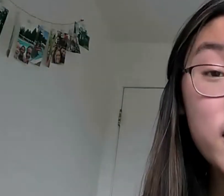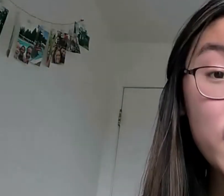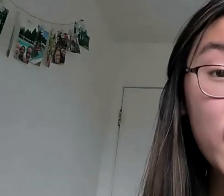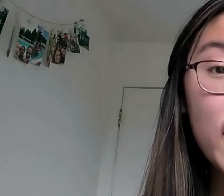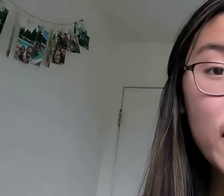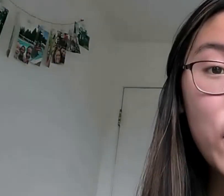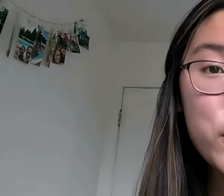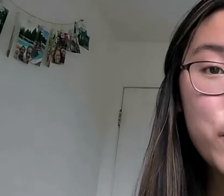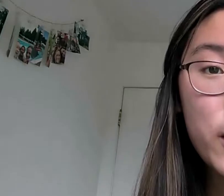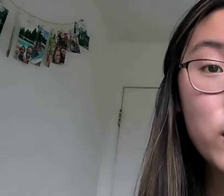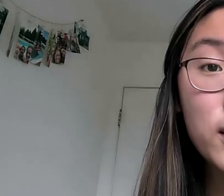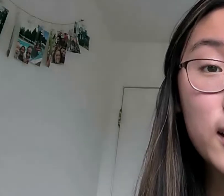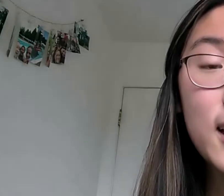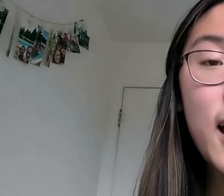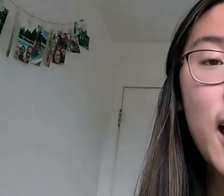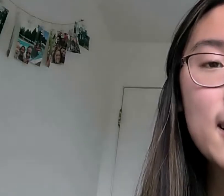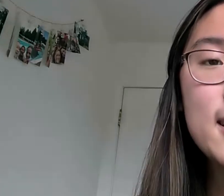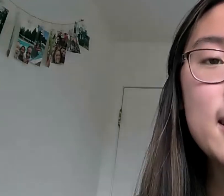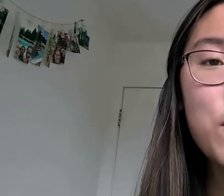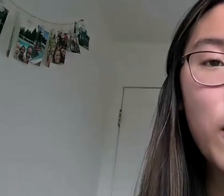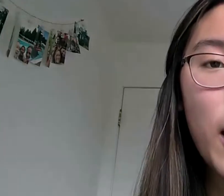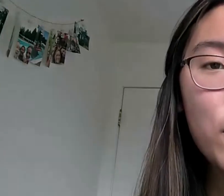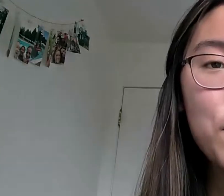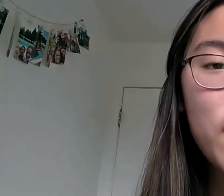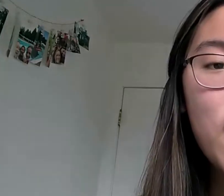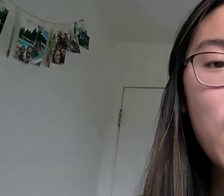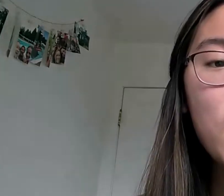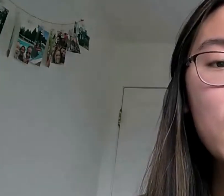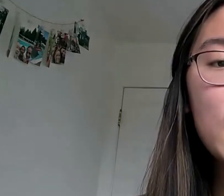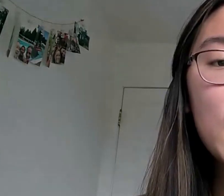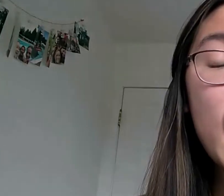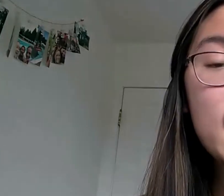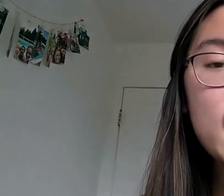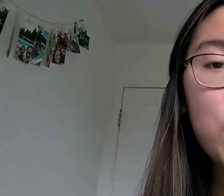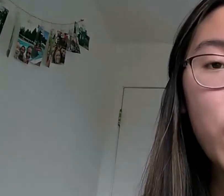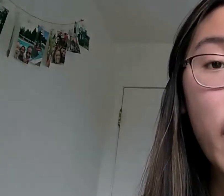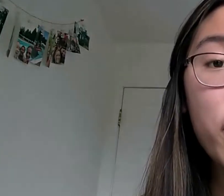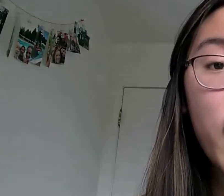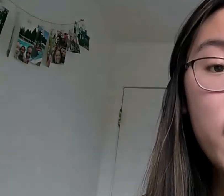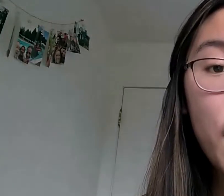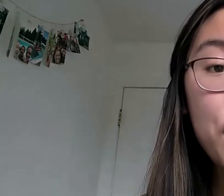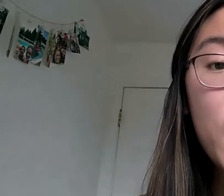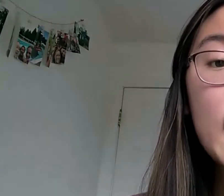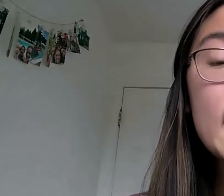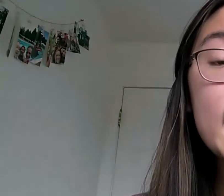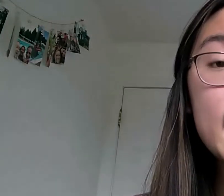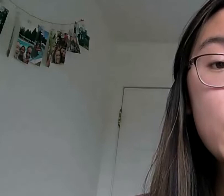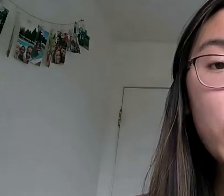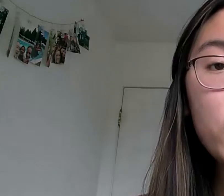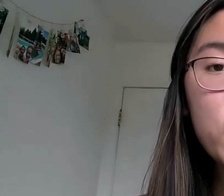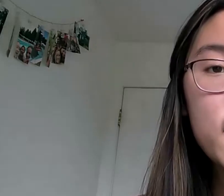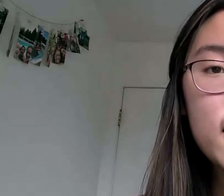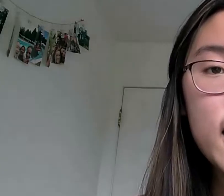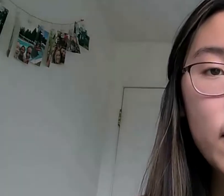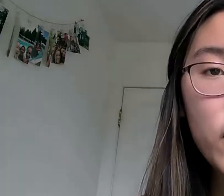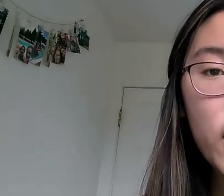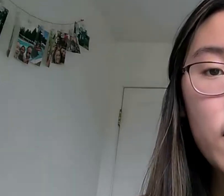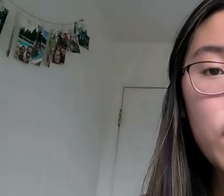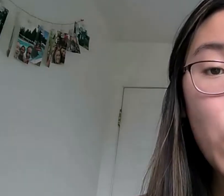sunday keynote speaker lydia xz brown lydia xz brown they them is a disability justice advocate